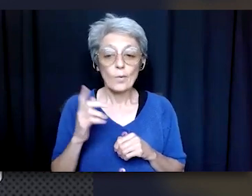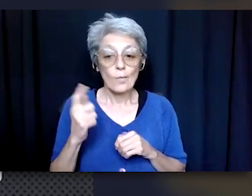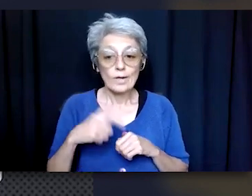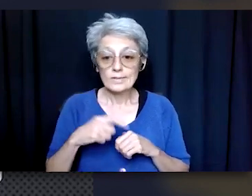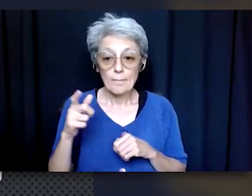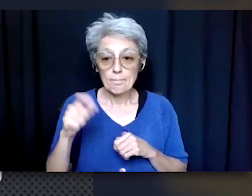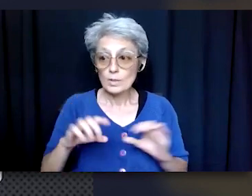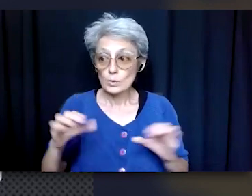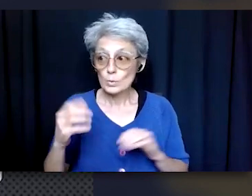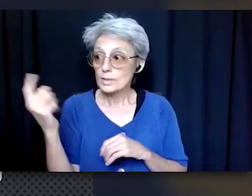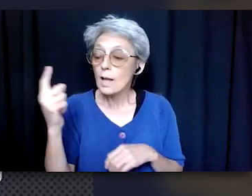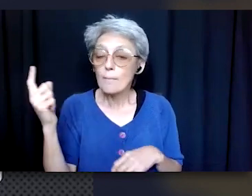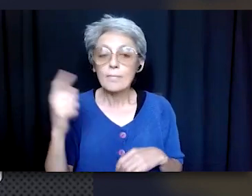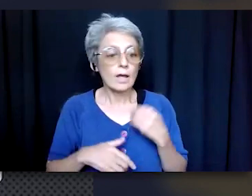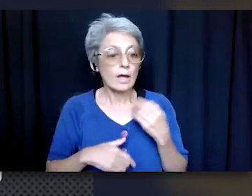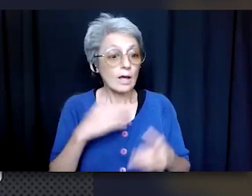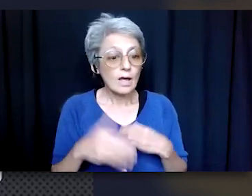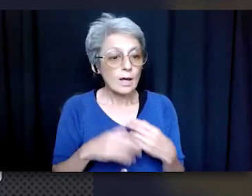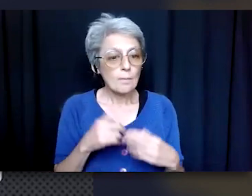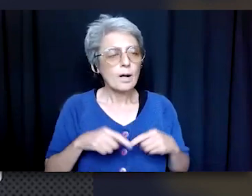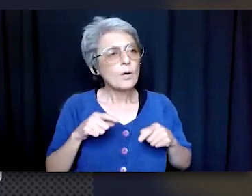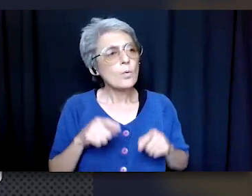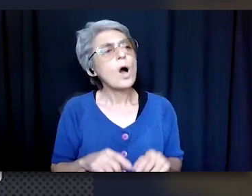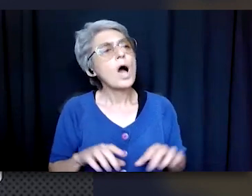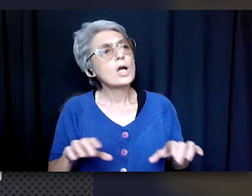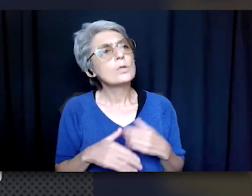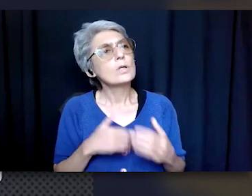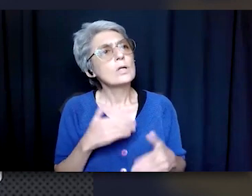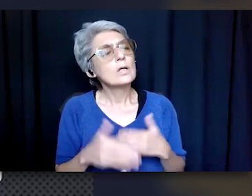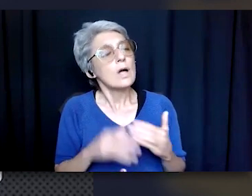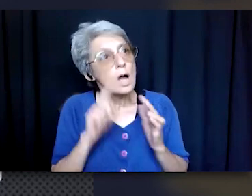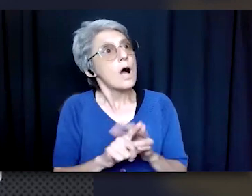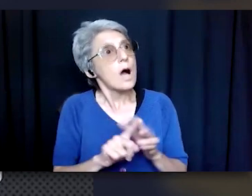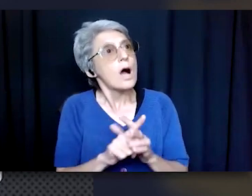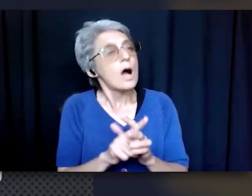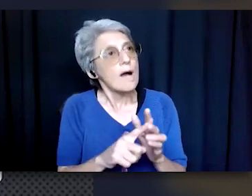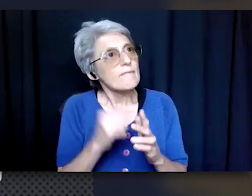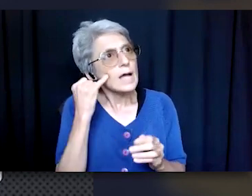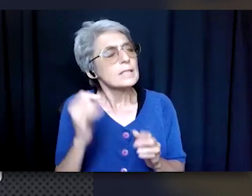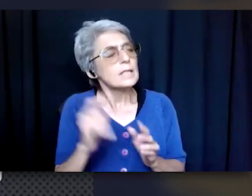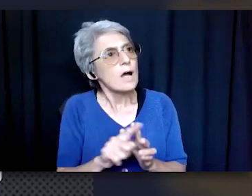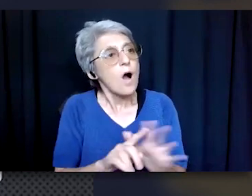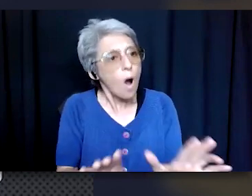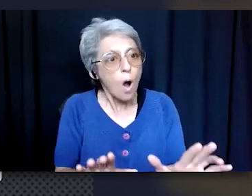actually started to have ideas that fired and you’re like, "Oh, I kind of get something now."